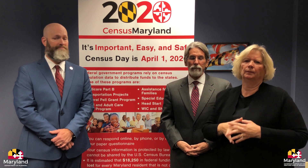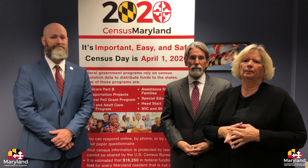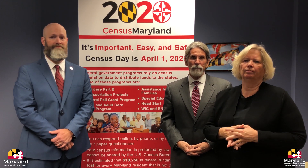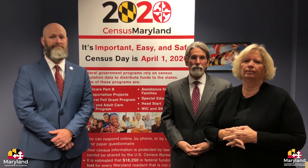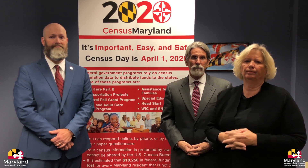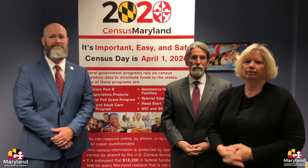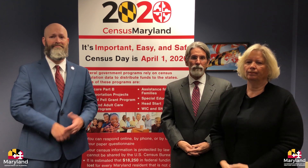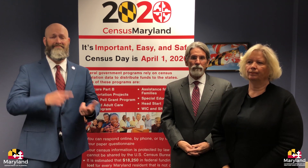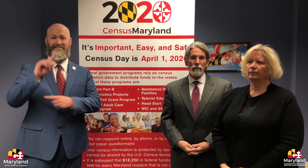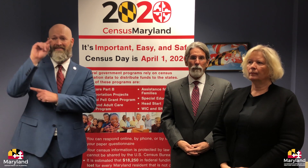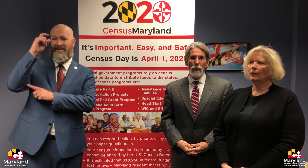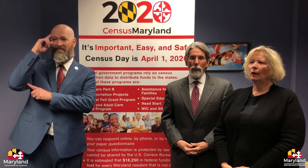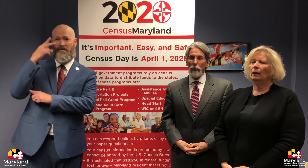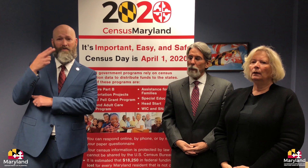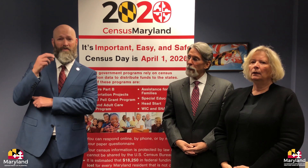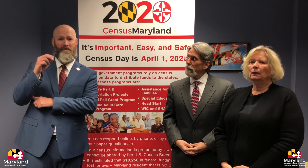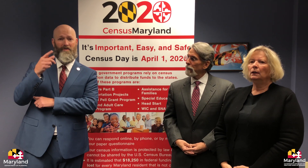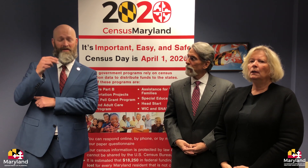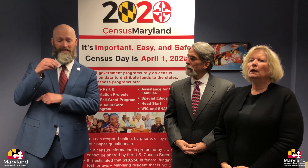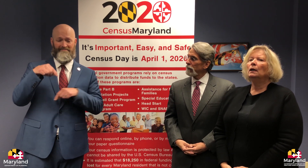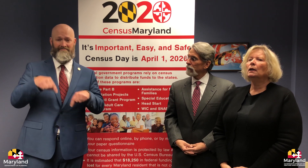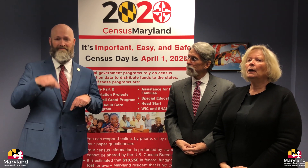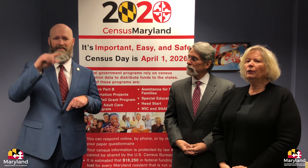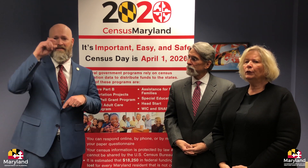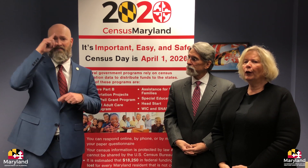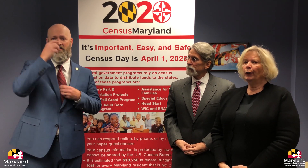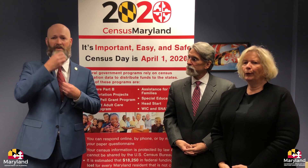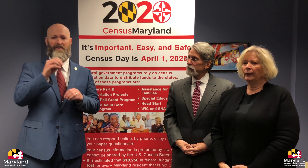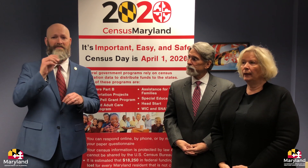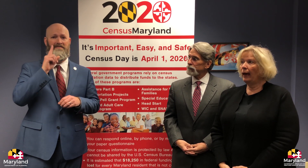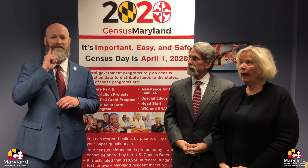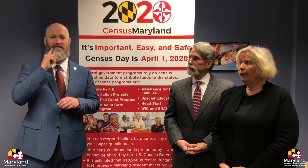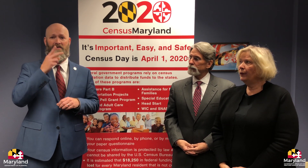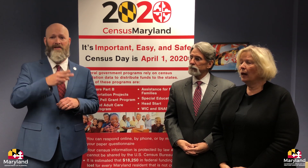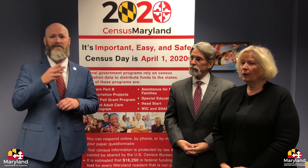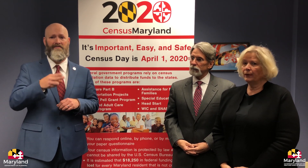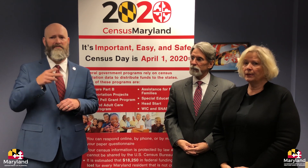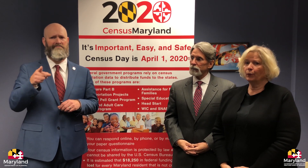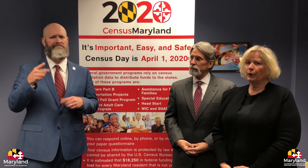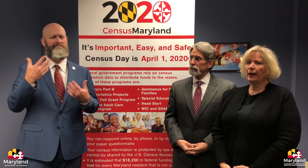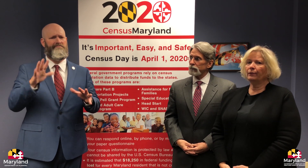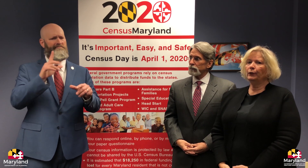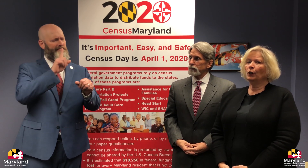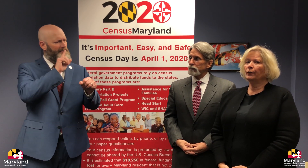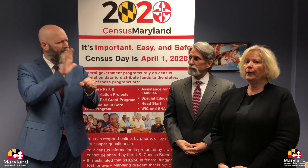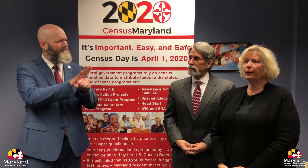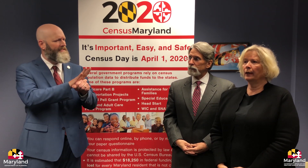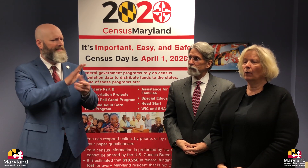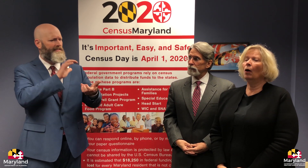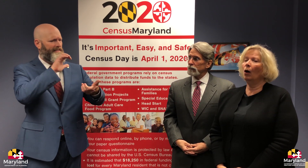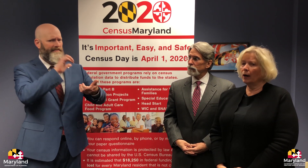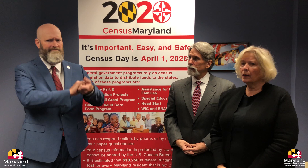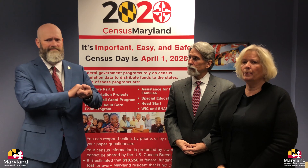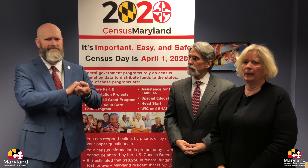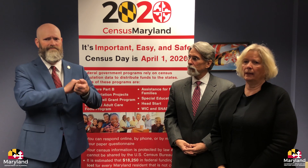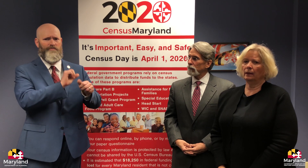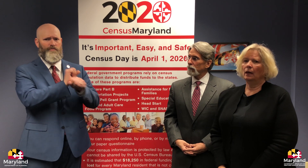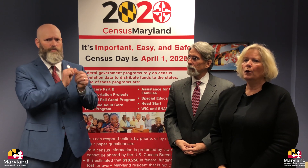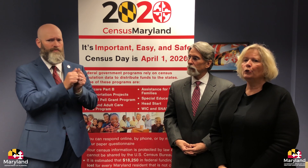Director Brick: Governor Hogan and the Office of Deaf and Hard-of-Hearing are committed